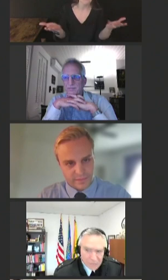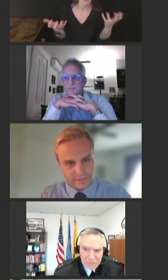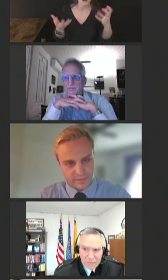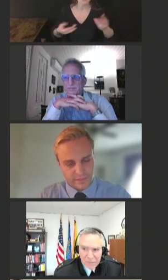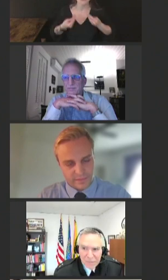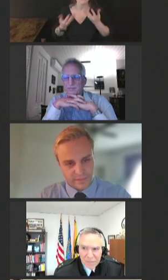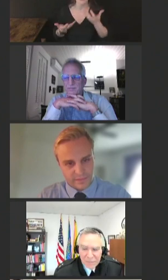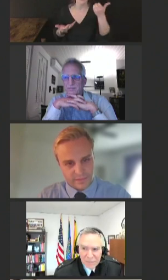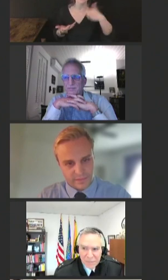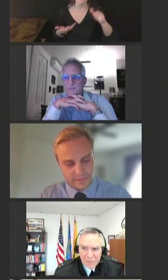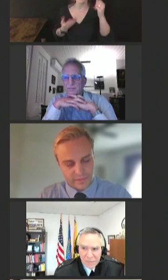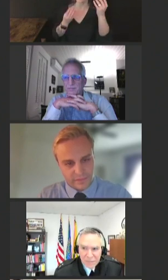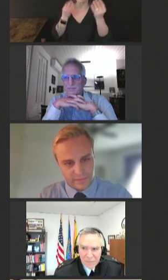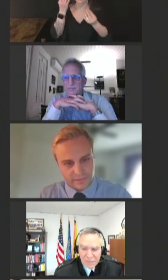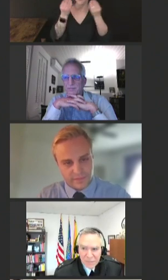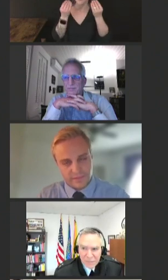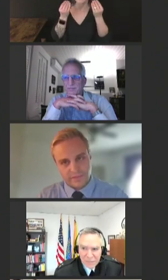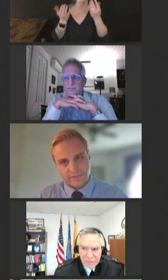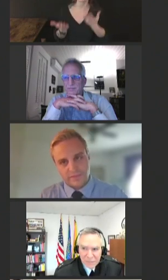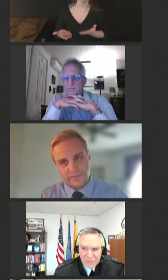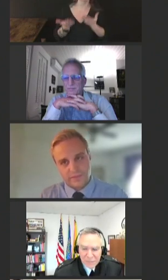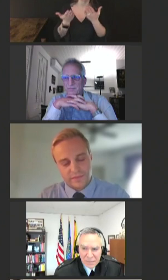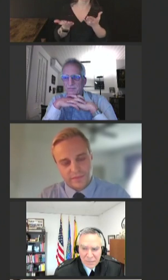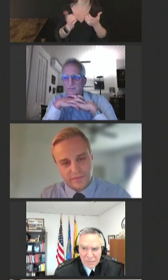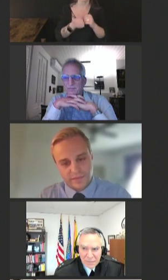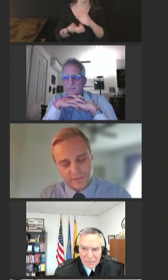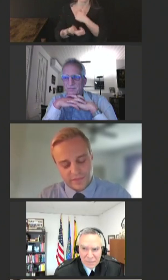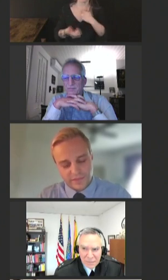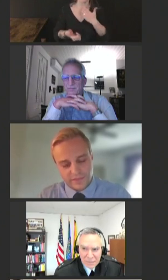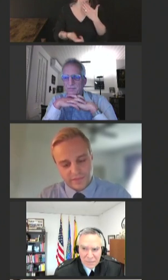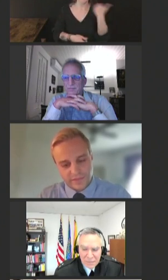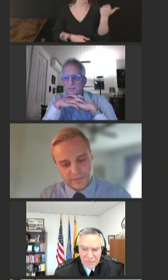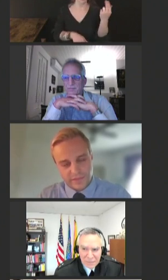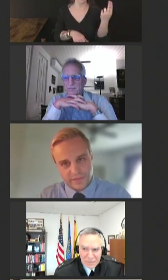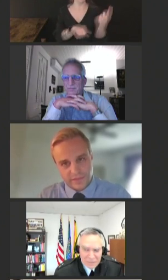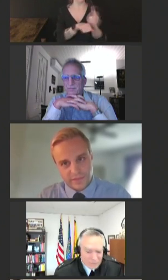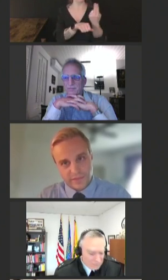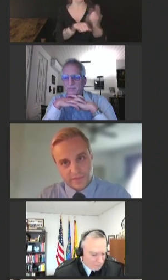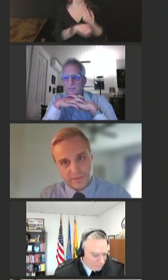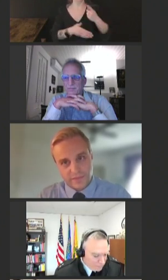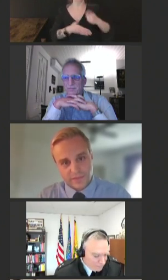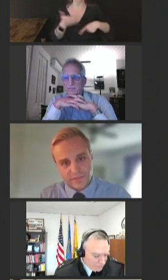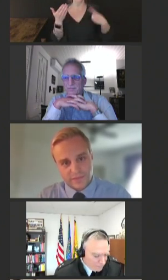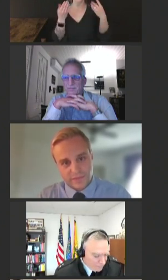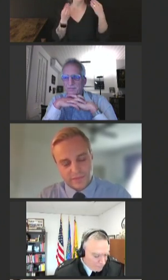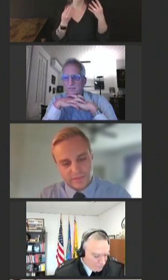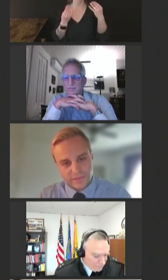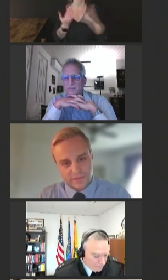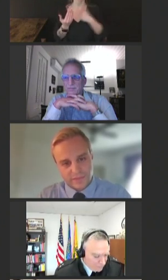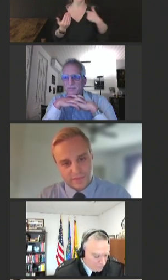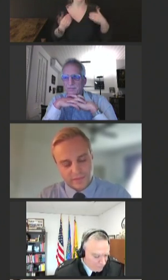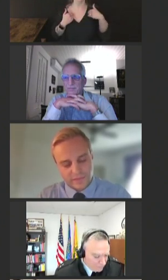better use the information that's already available about the profound health impacts